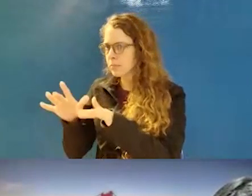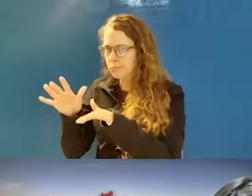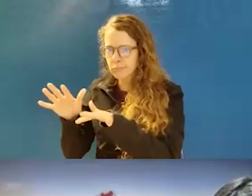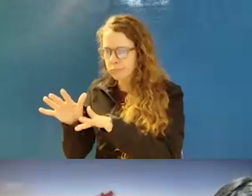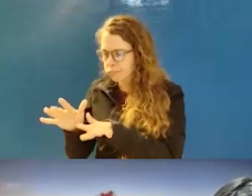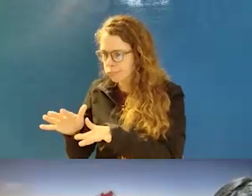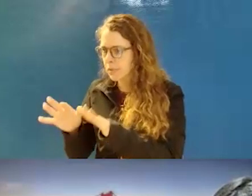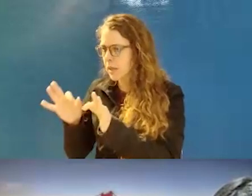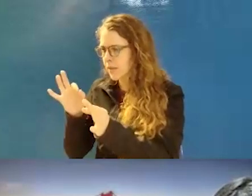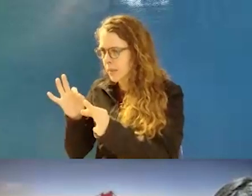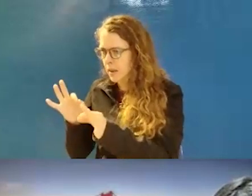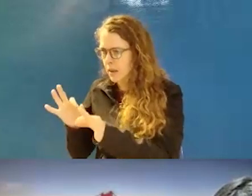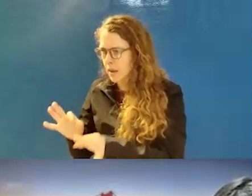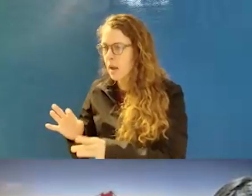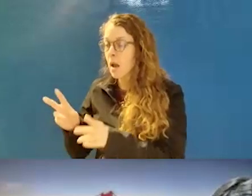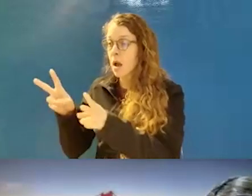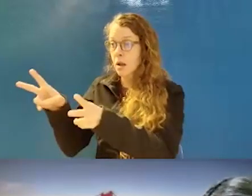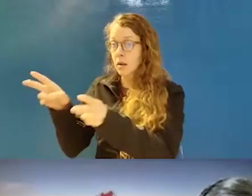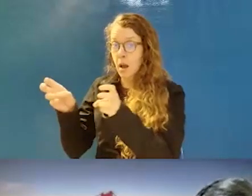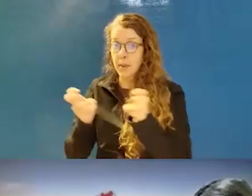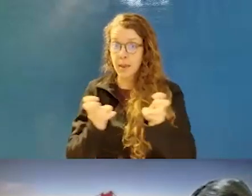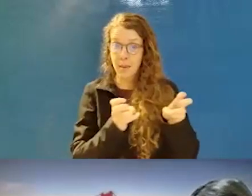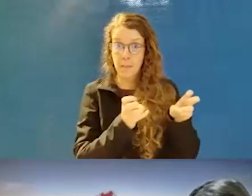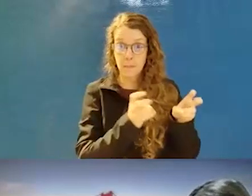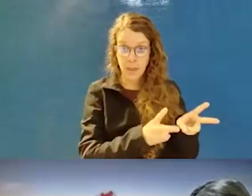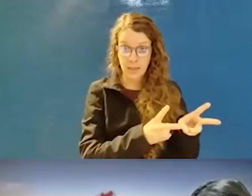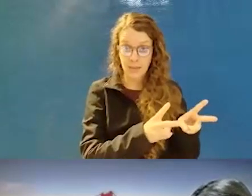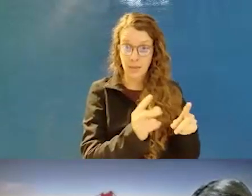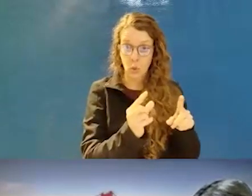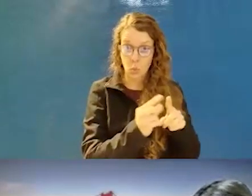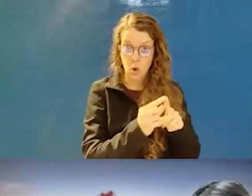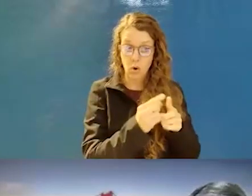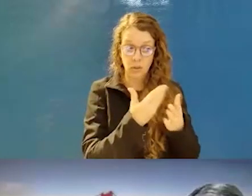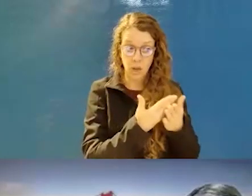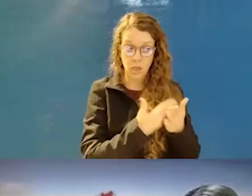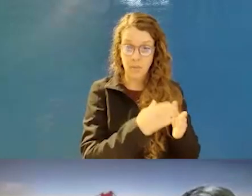And then I copy and paste in a Word document what that feedback is.